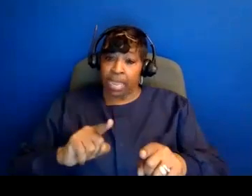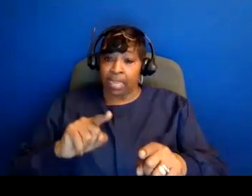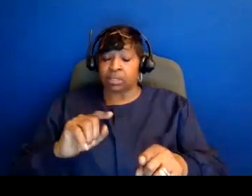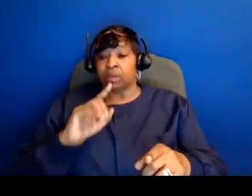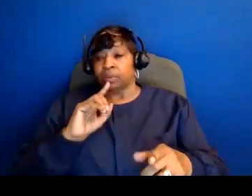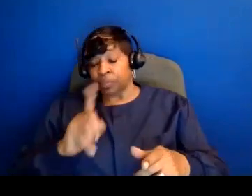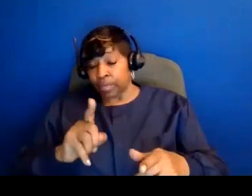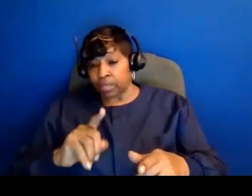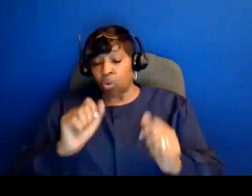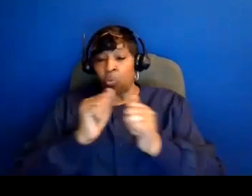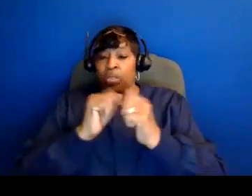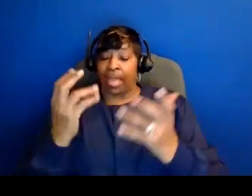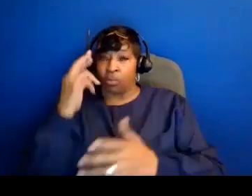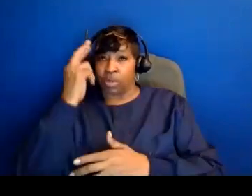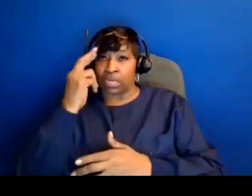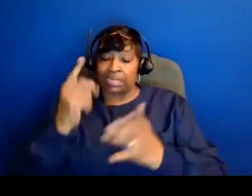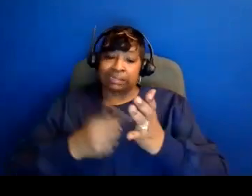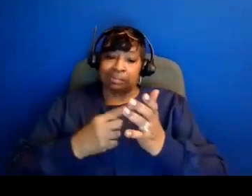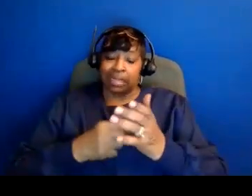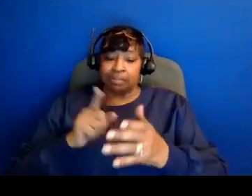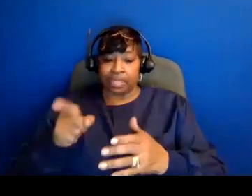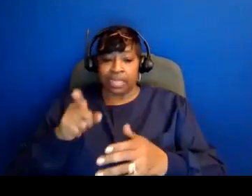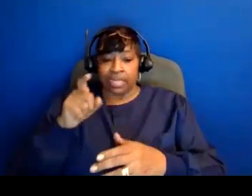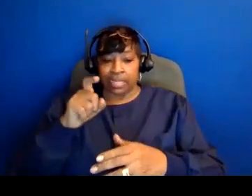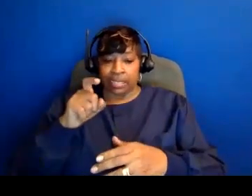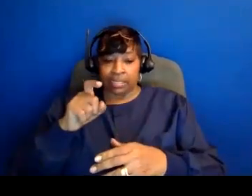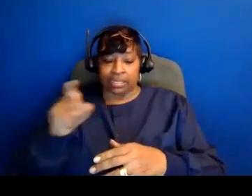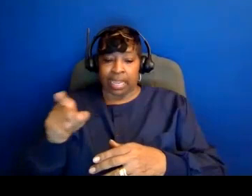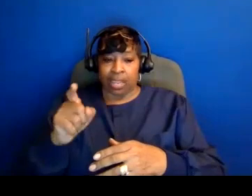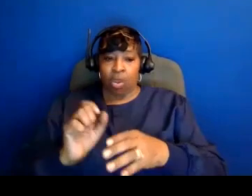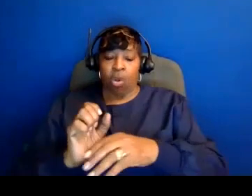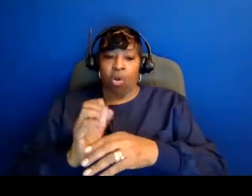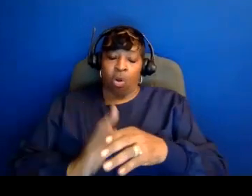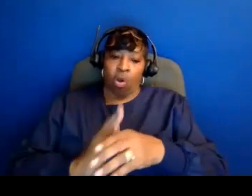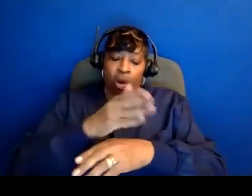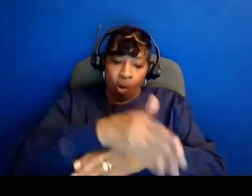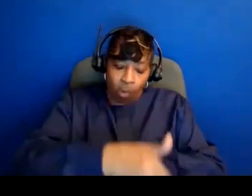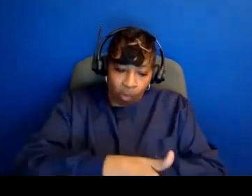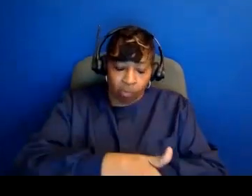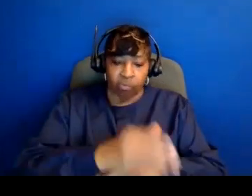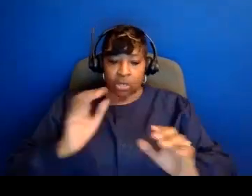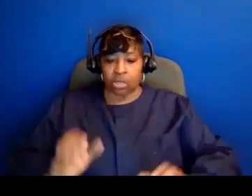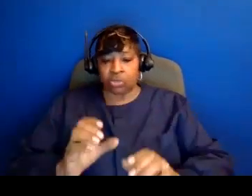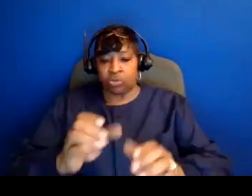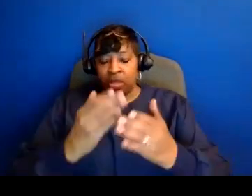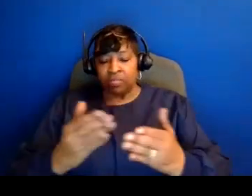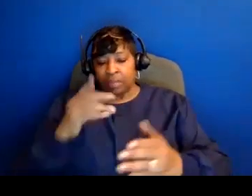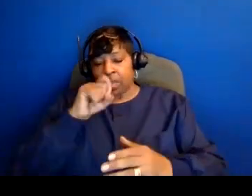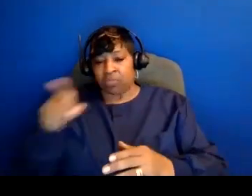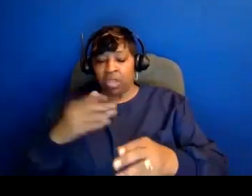lauravanpuymbrouck: When such, when situations are not ambiguous and norms for behavior are well defined, they will not participate in prejudice acts